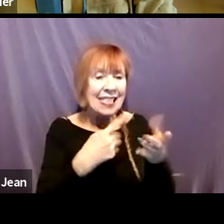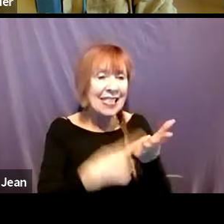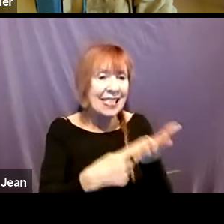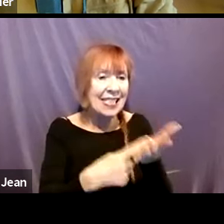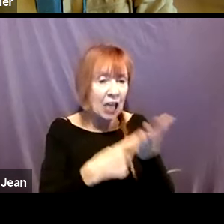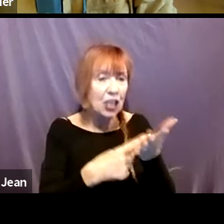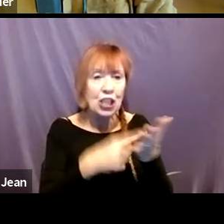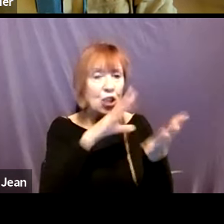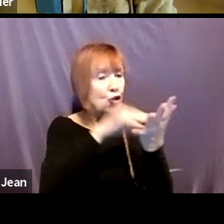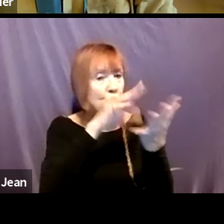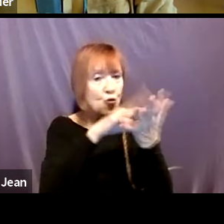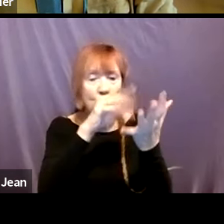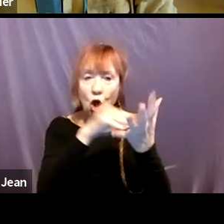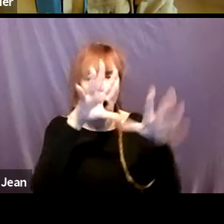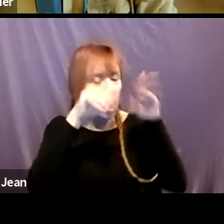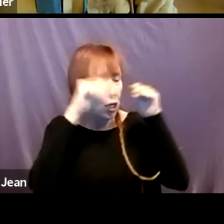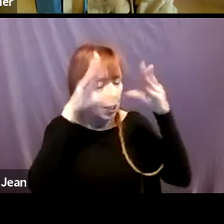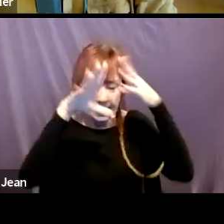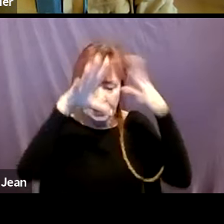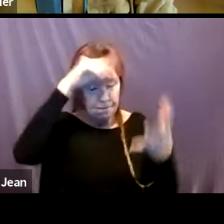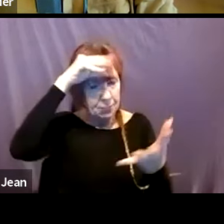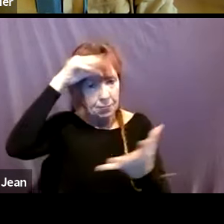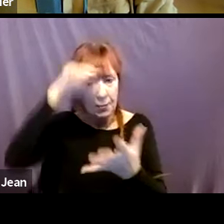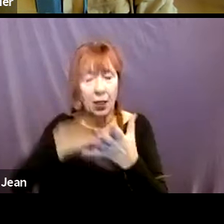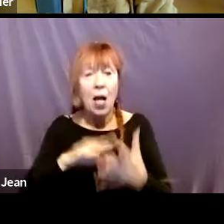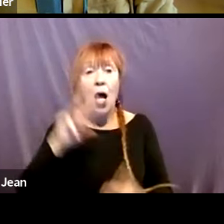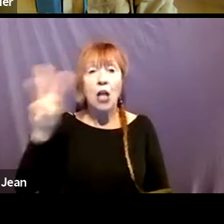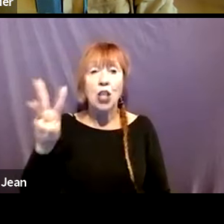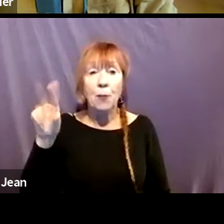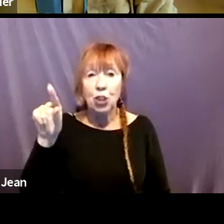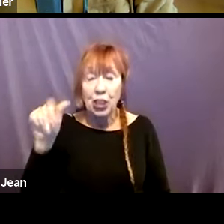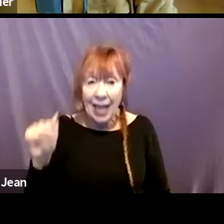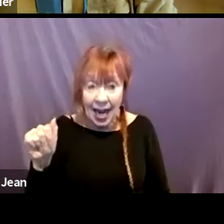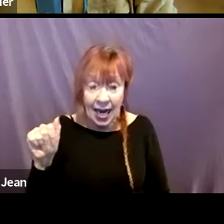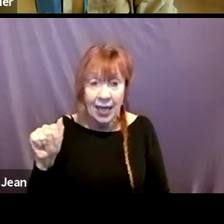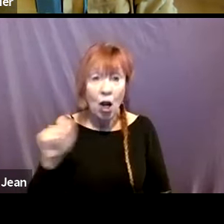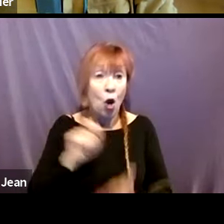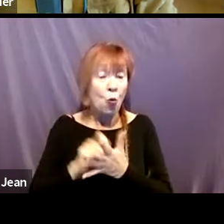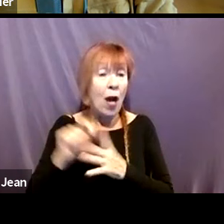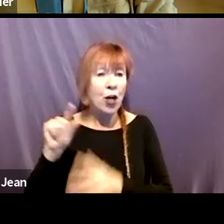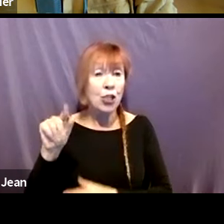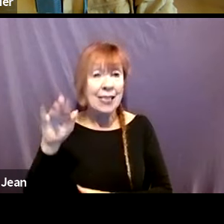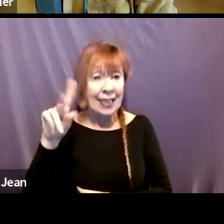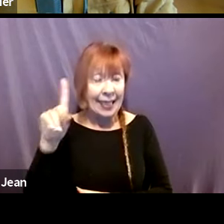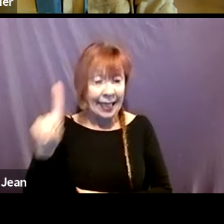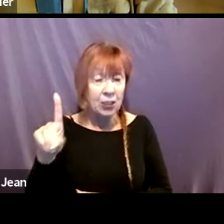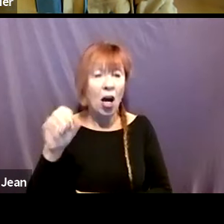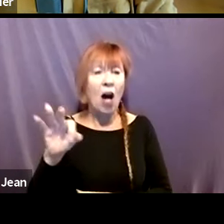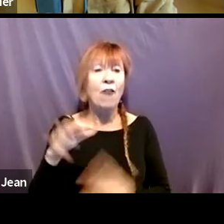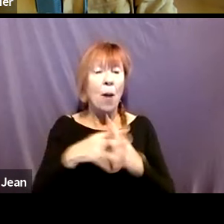and soak in all this knowledge. The WGA, the Writer's Guild of America, they have their library open. Well, not now.